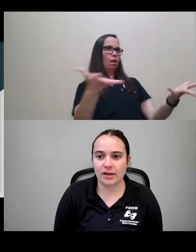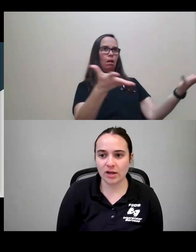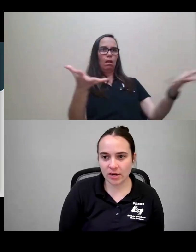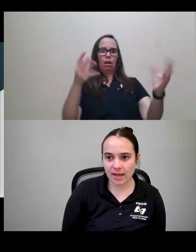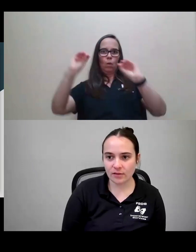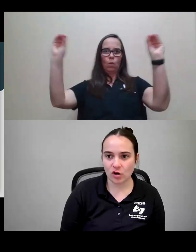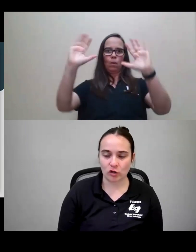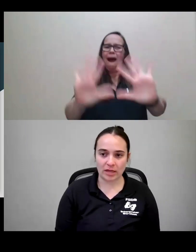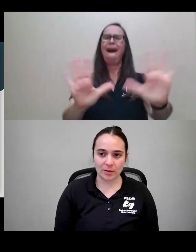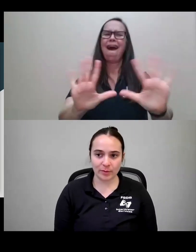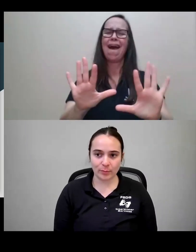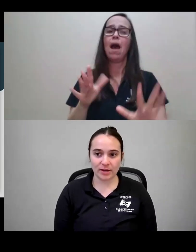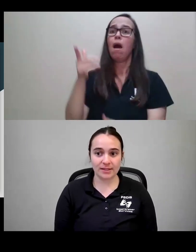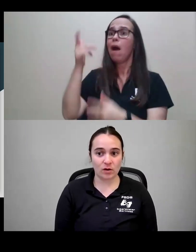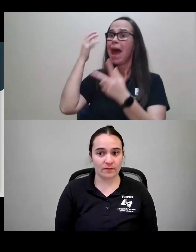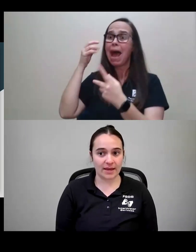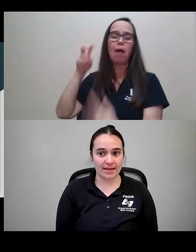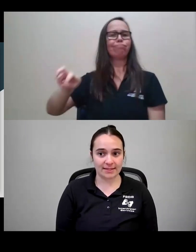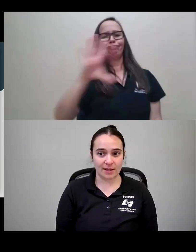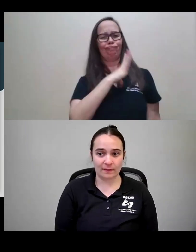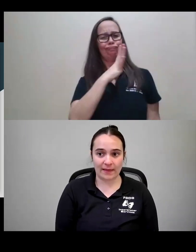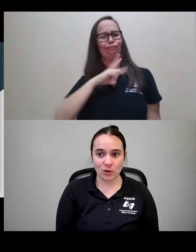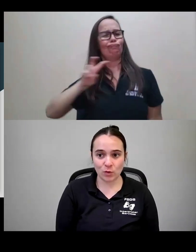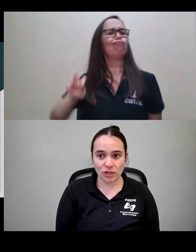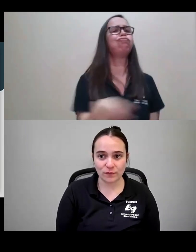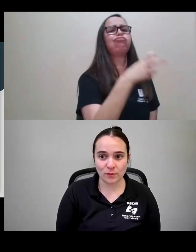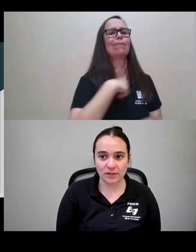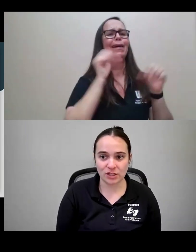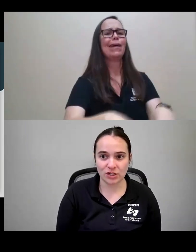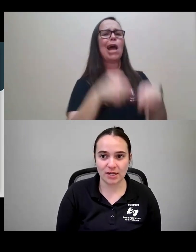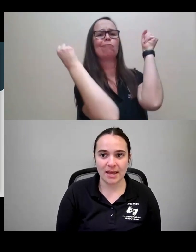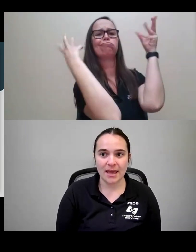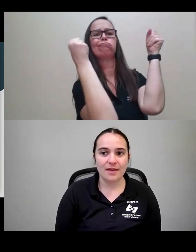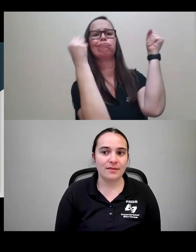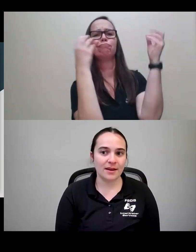their hearing aid or cochlear implant breaks, they don't have the ASL language foundation,